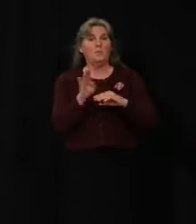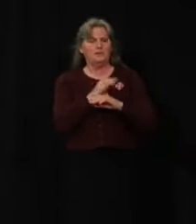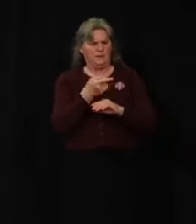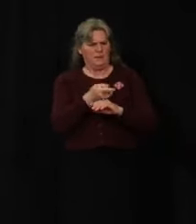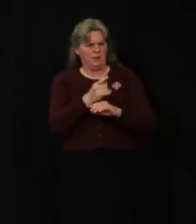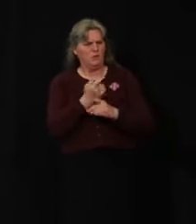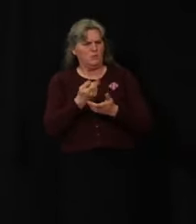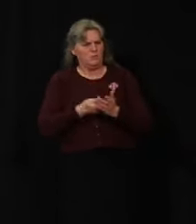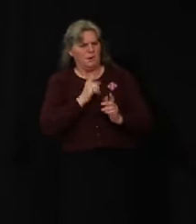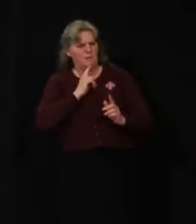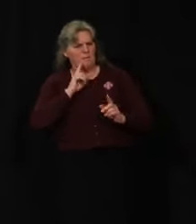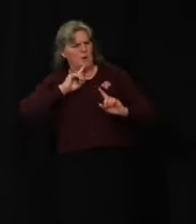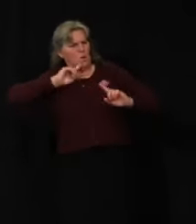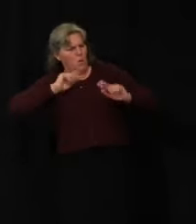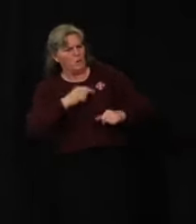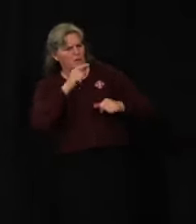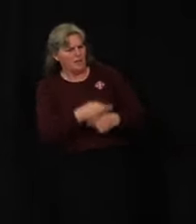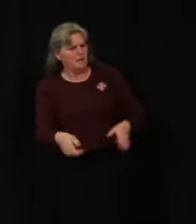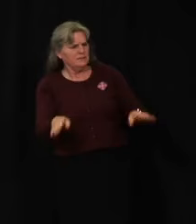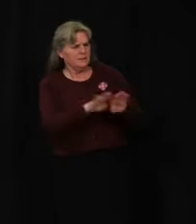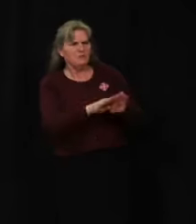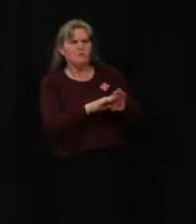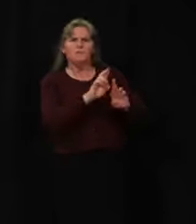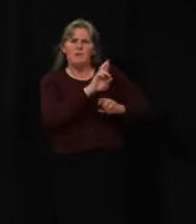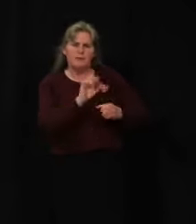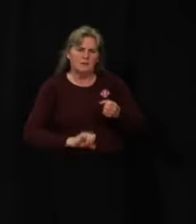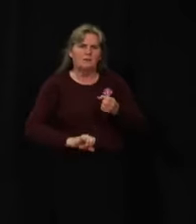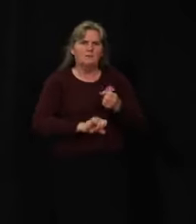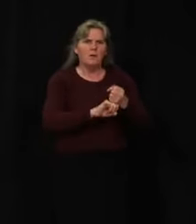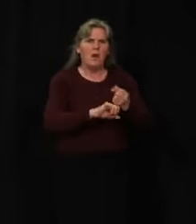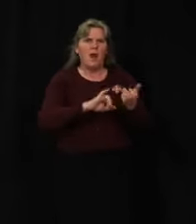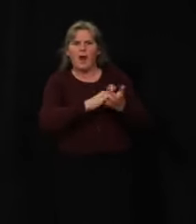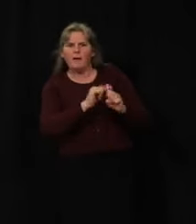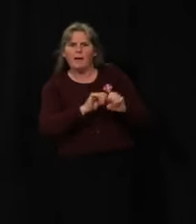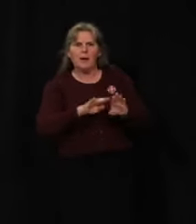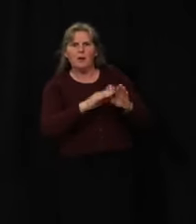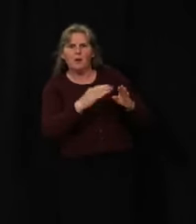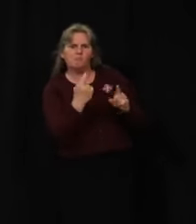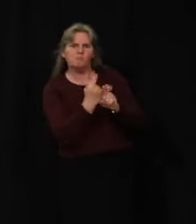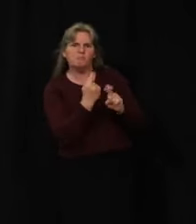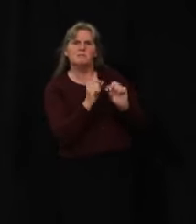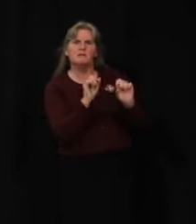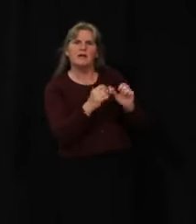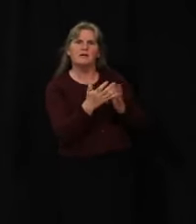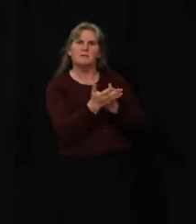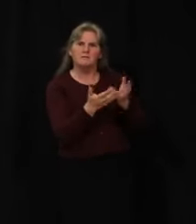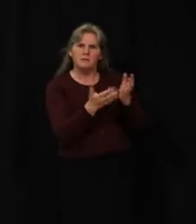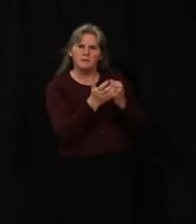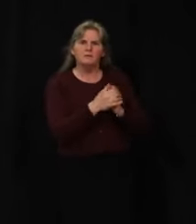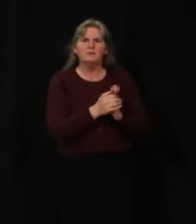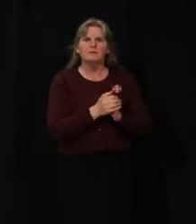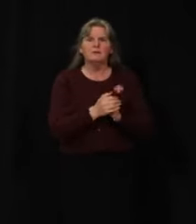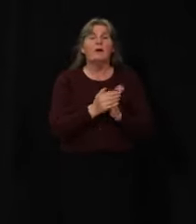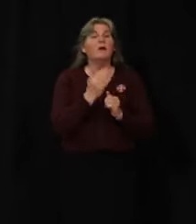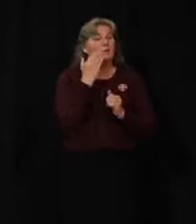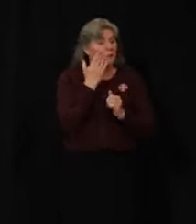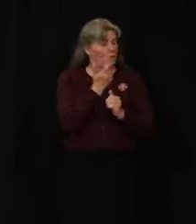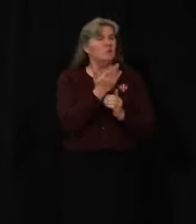that were mandated to close the supports they need to open back up where appropriate. Lead you know that some will